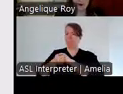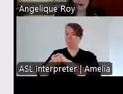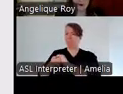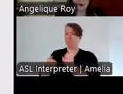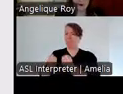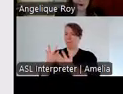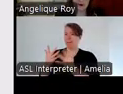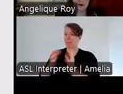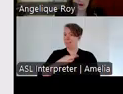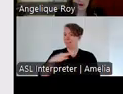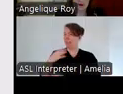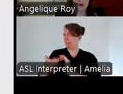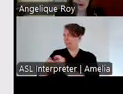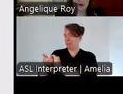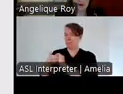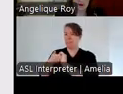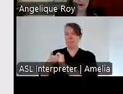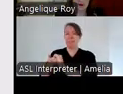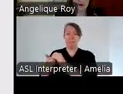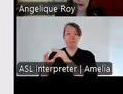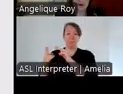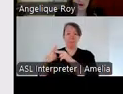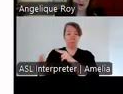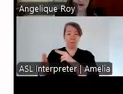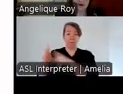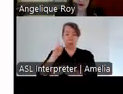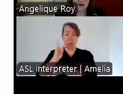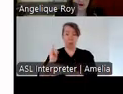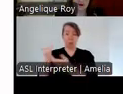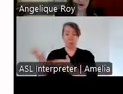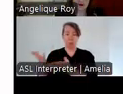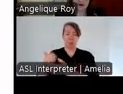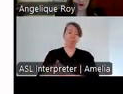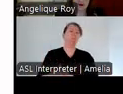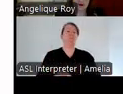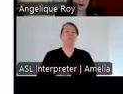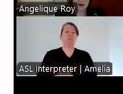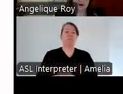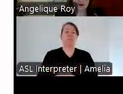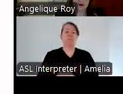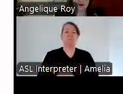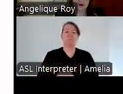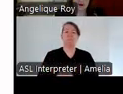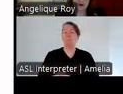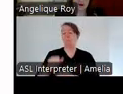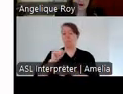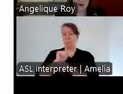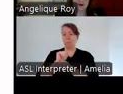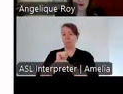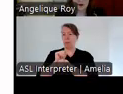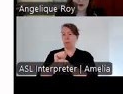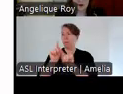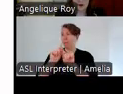So I'll briefly go over what that involved. we worked with several staff members, including the Web Development Team Lead,